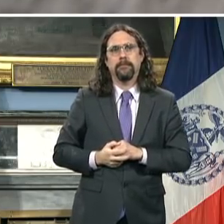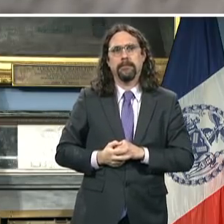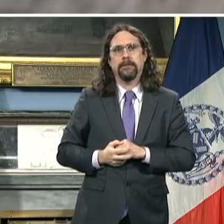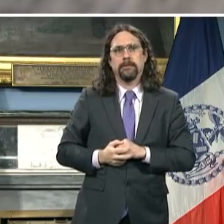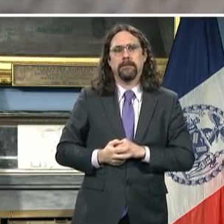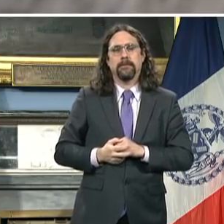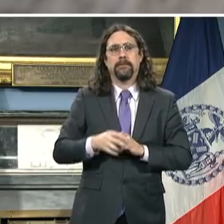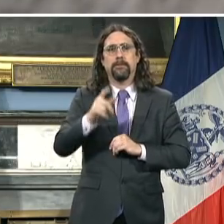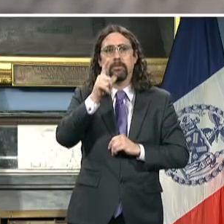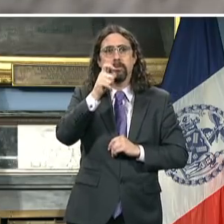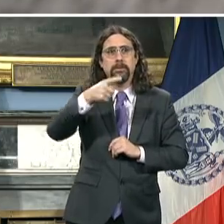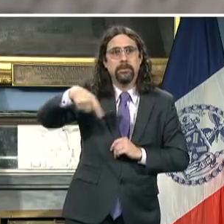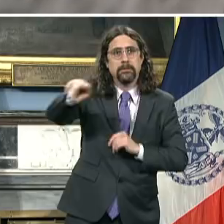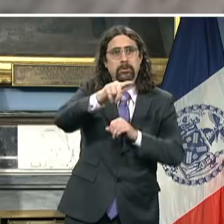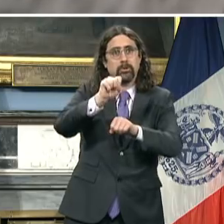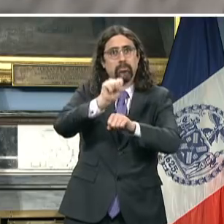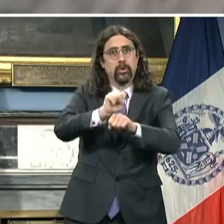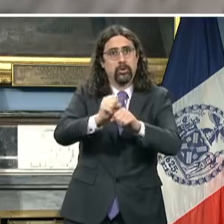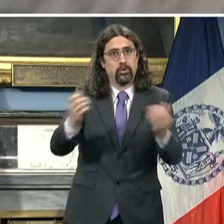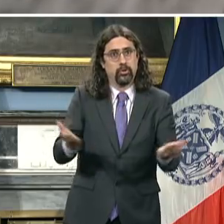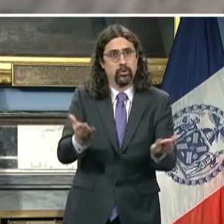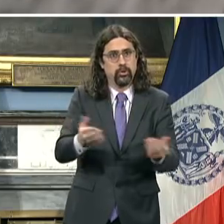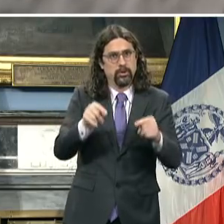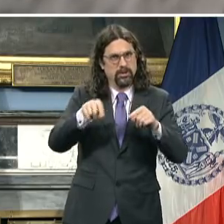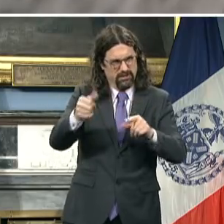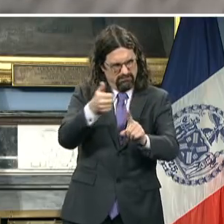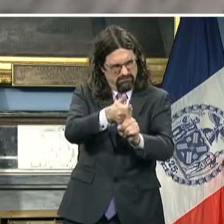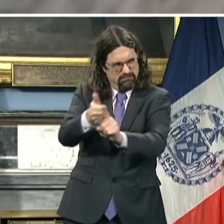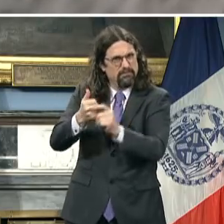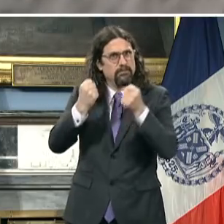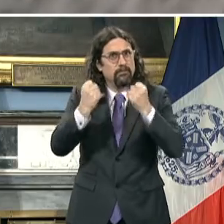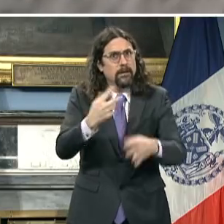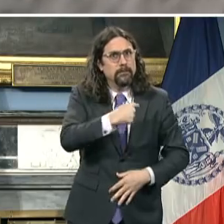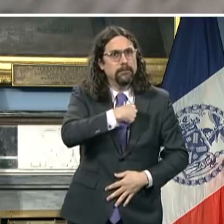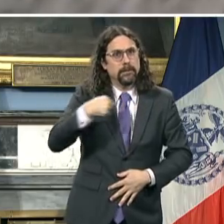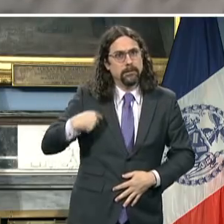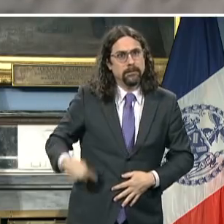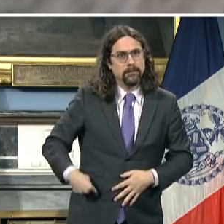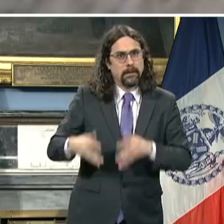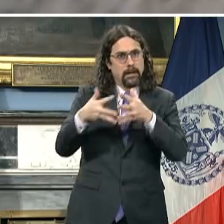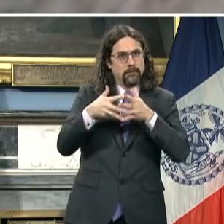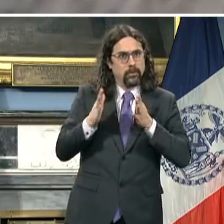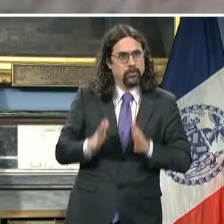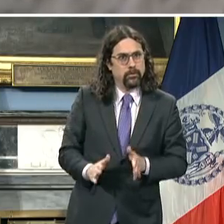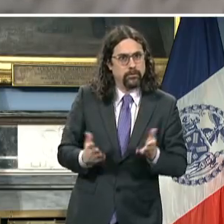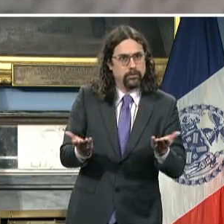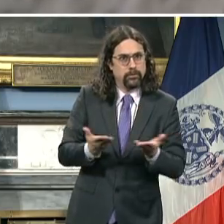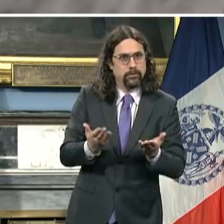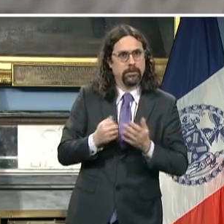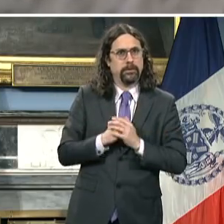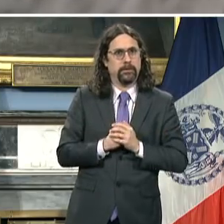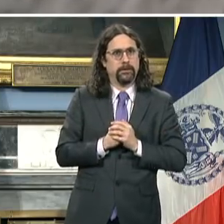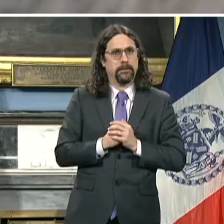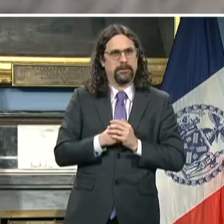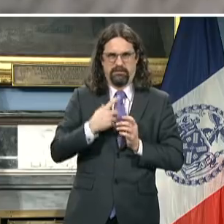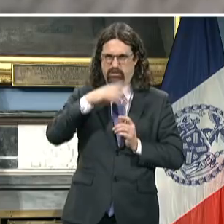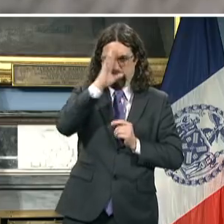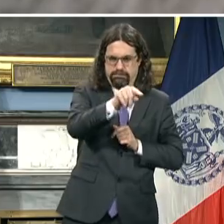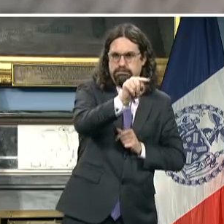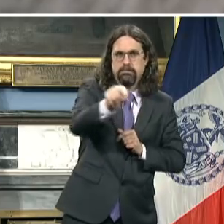DISCRIMINATION TO SEE SO MANY OF THESE WORKERS WHO APHP ENTOBE CHINESE-AMERICANS , WHO ARE DOING SOMETHING FOR EVERYONE, WHO, DESPITE THE